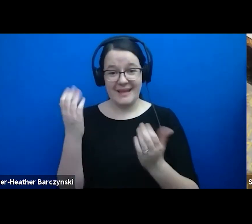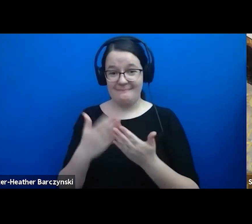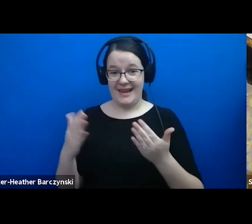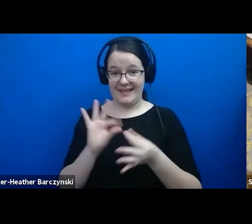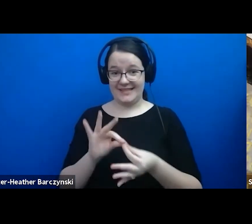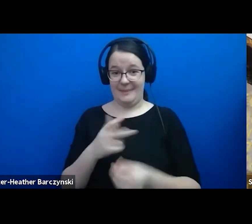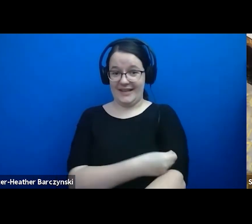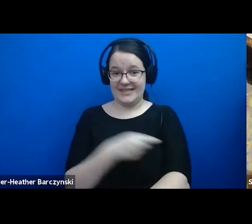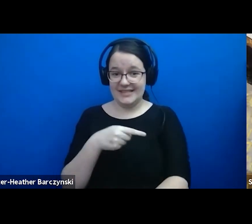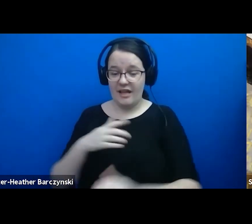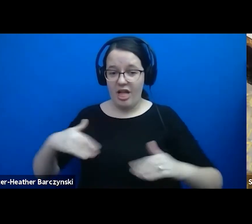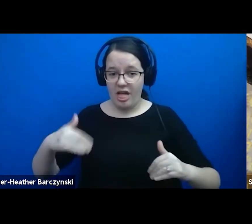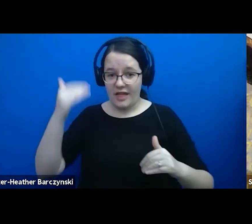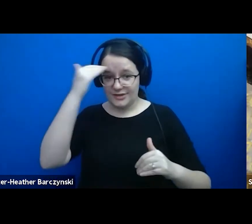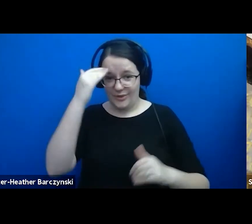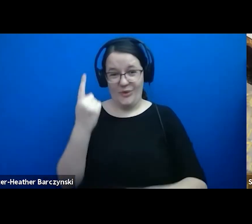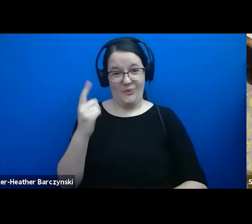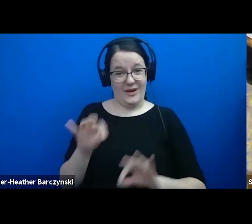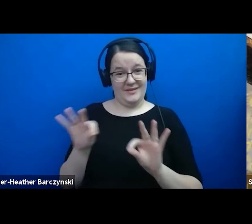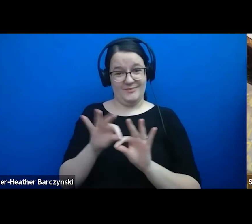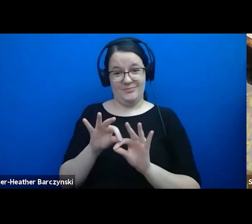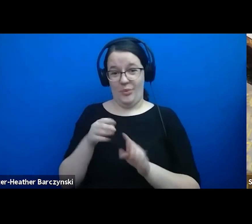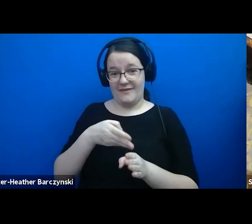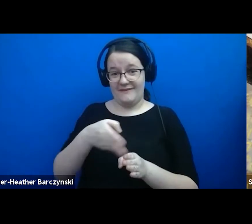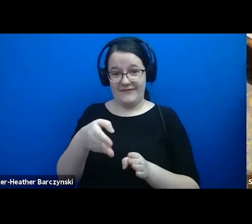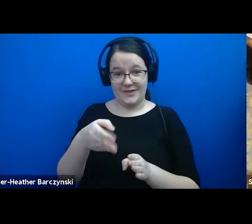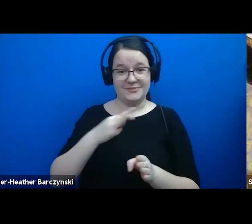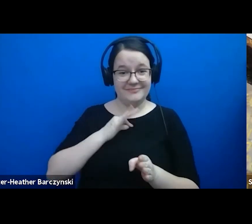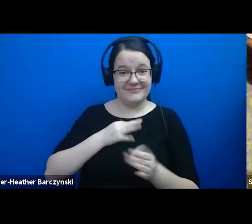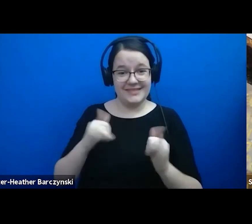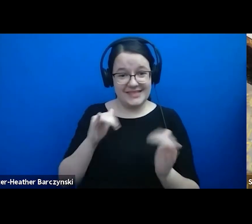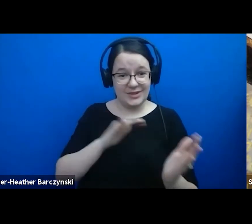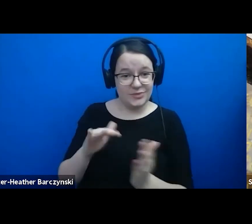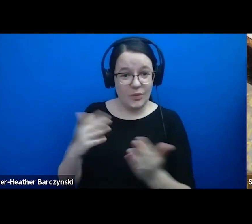spaces where we have a knowledge gap is really are these vaccines effective in children and